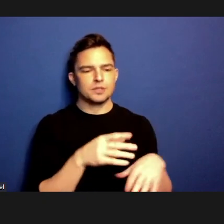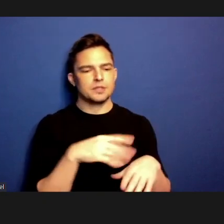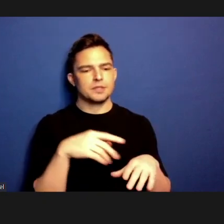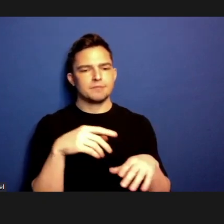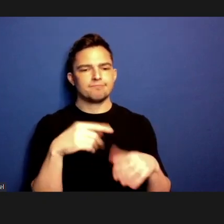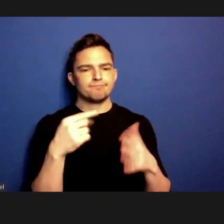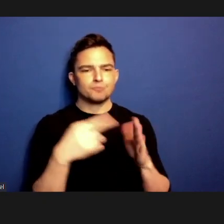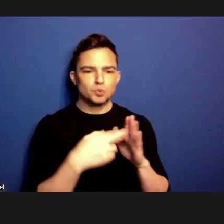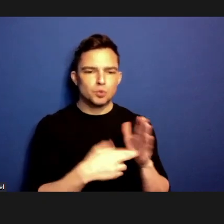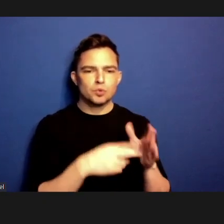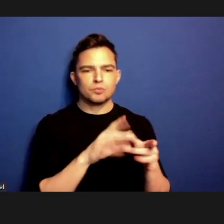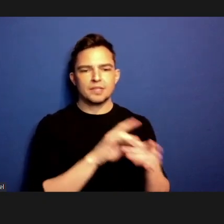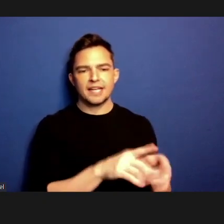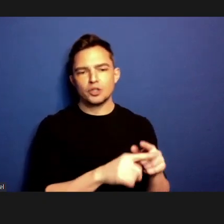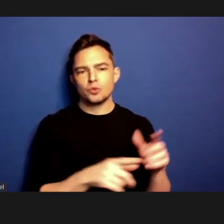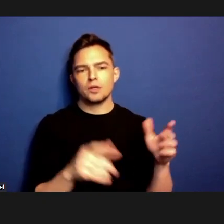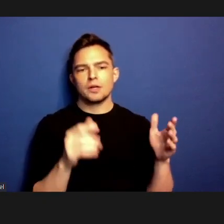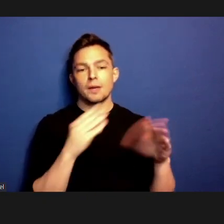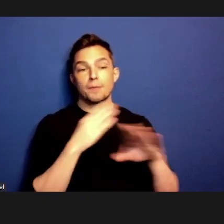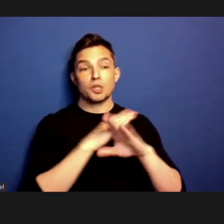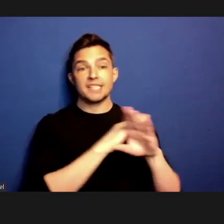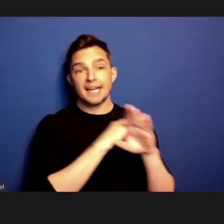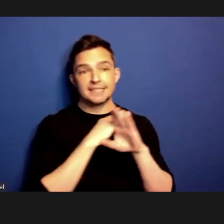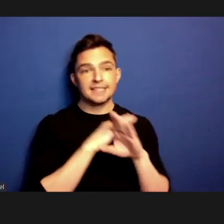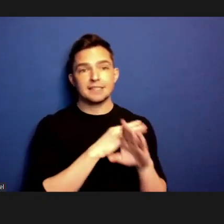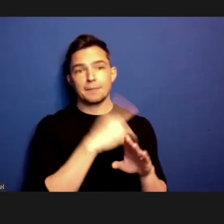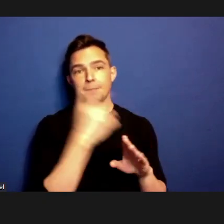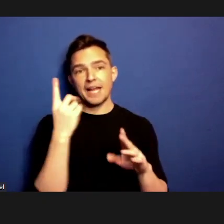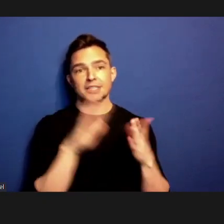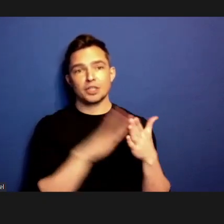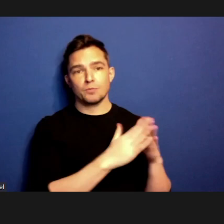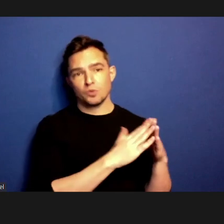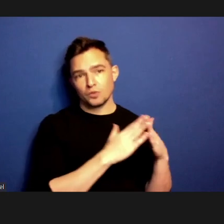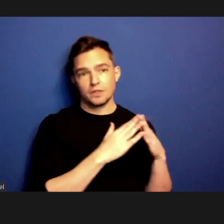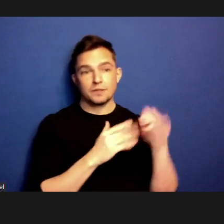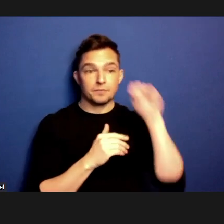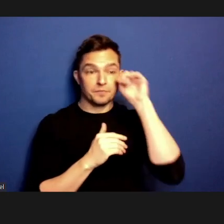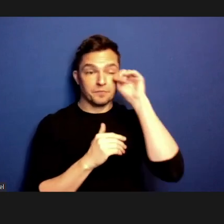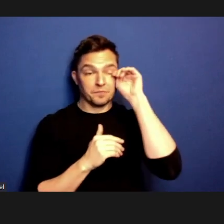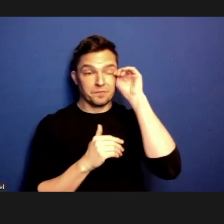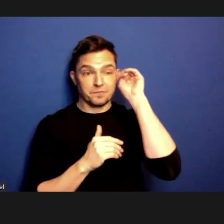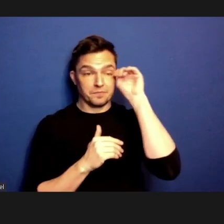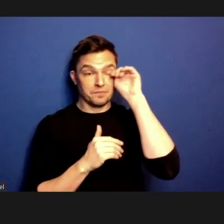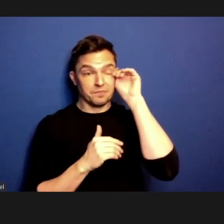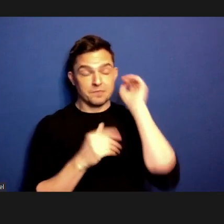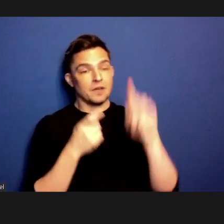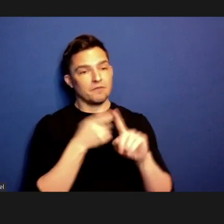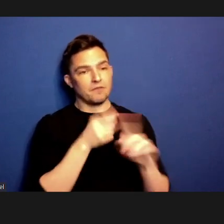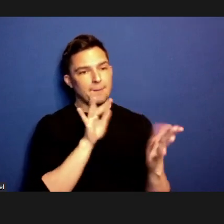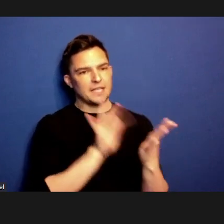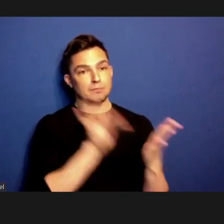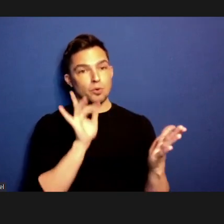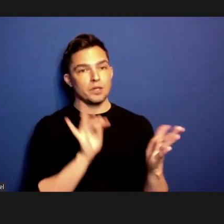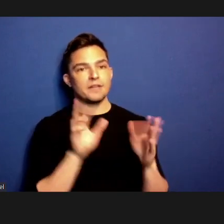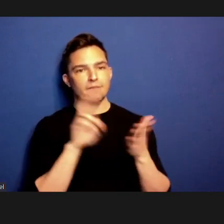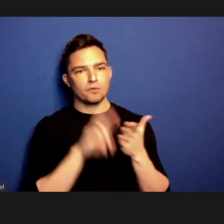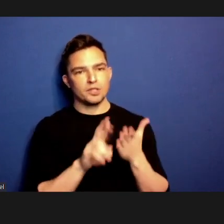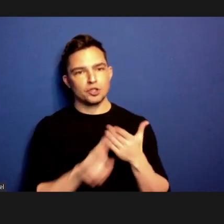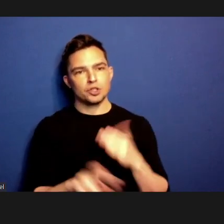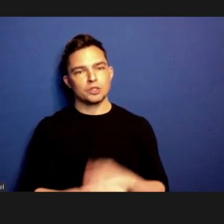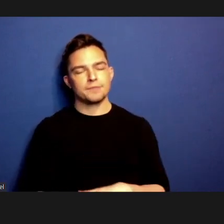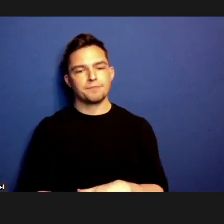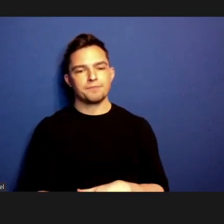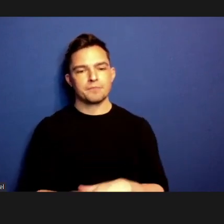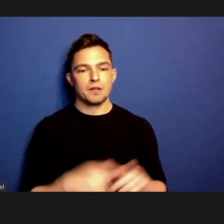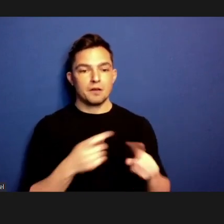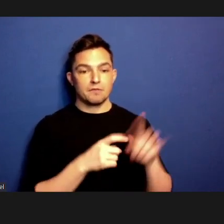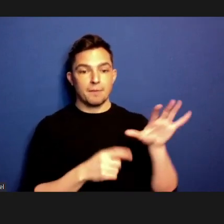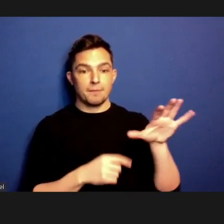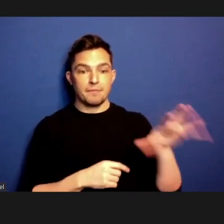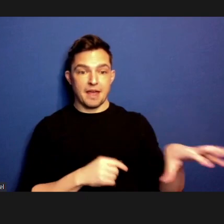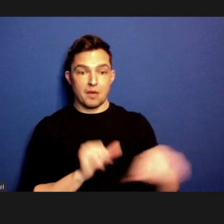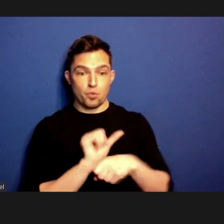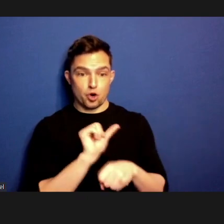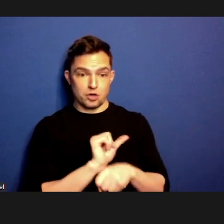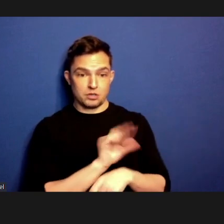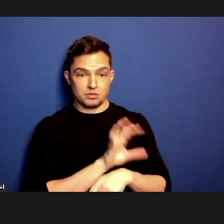on protecting black communities from really exploitative research. From that work that